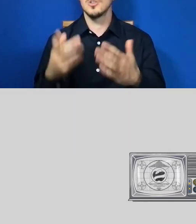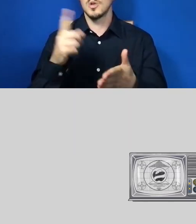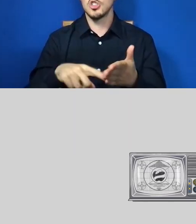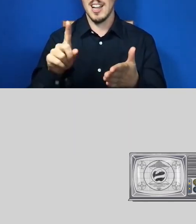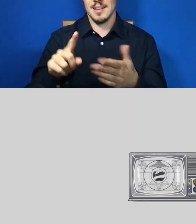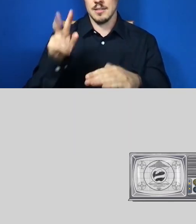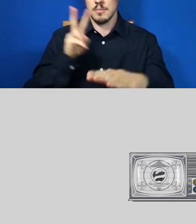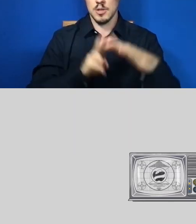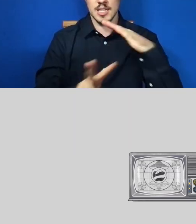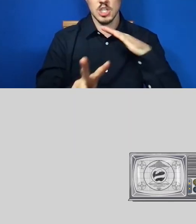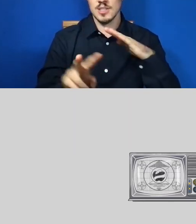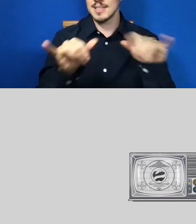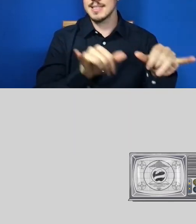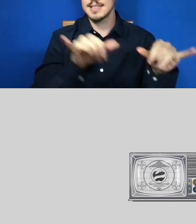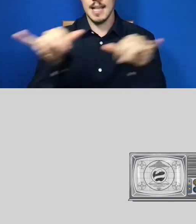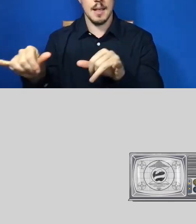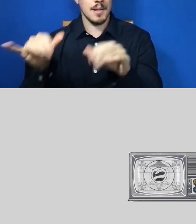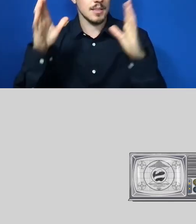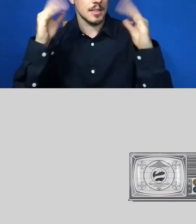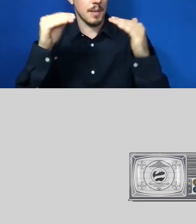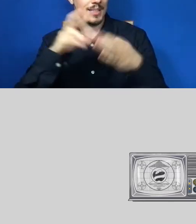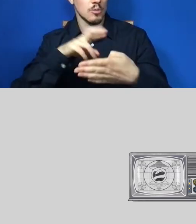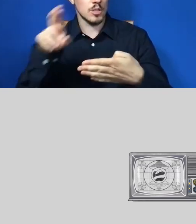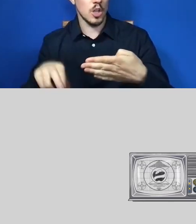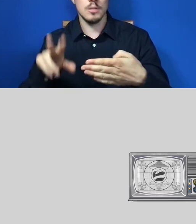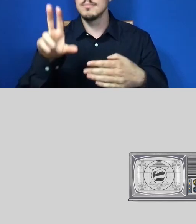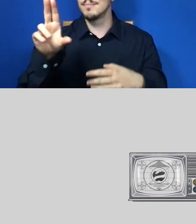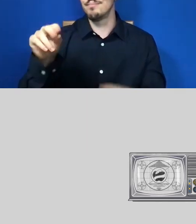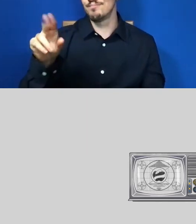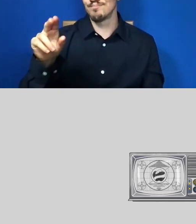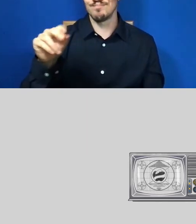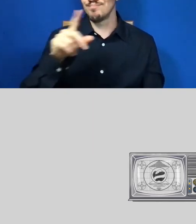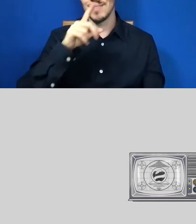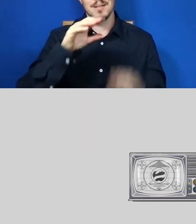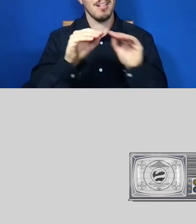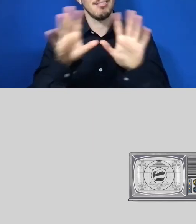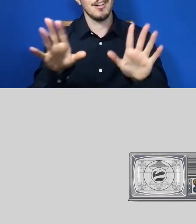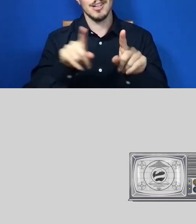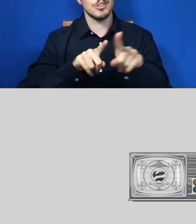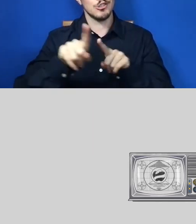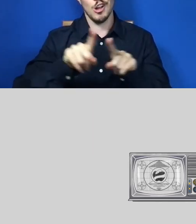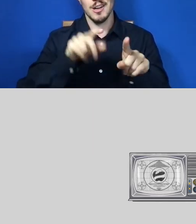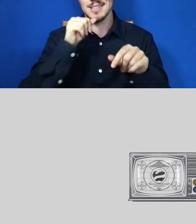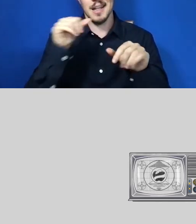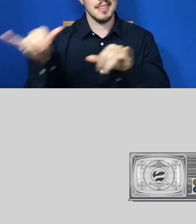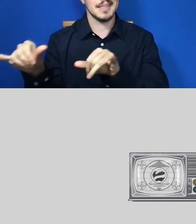is the same as the expected output. Clearly the star is not the same as a triangle.